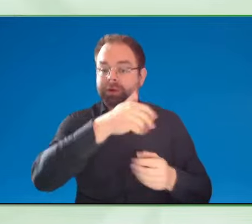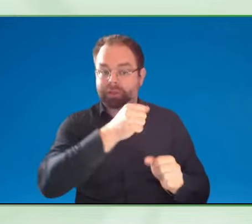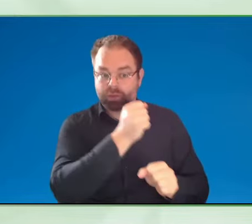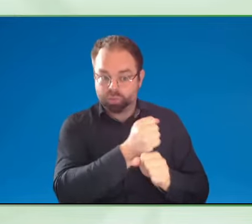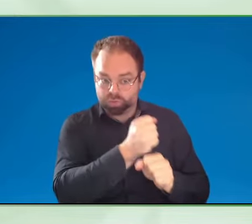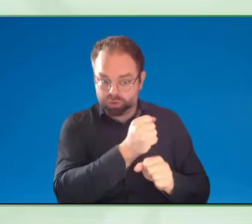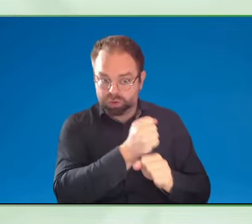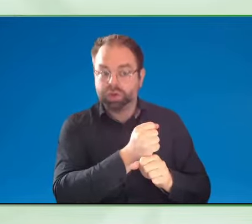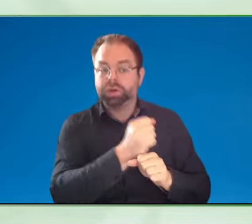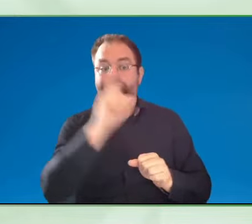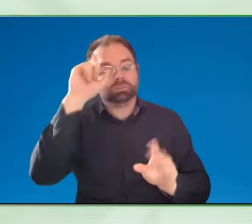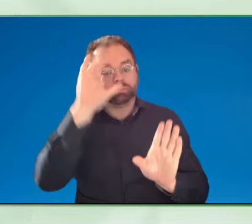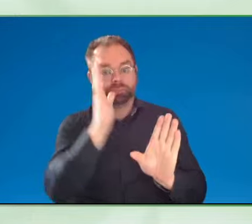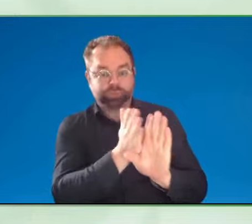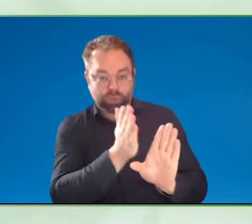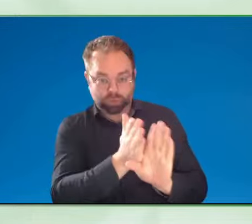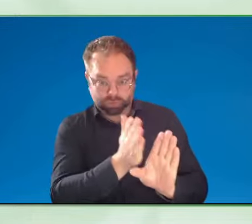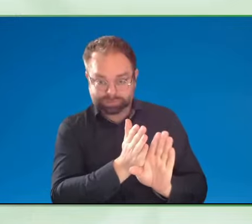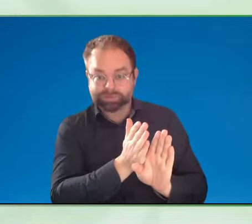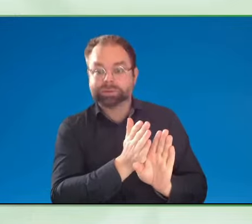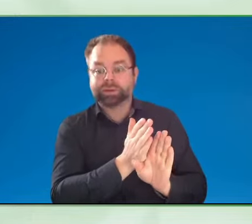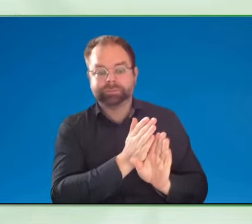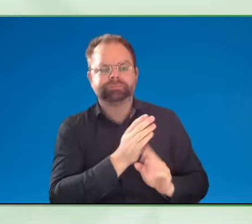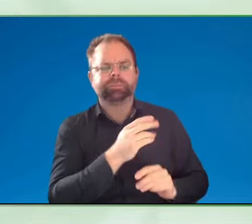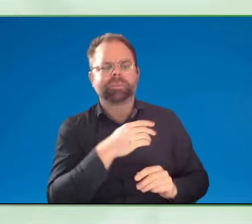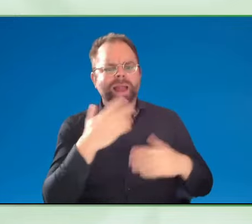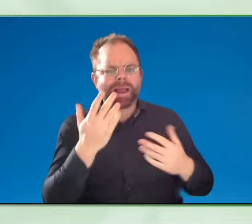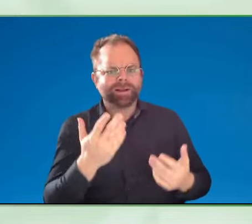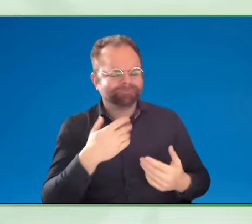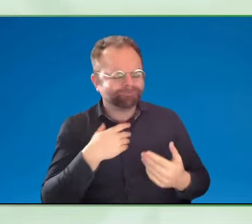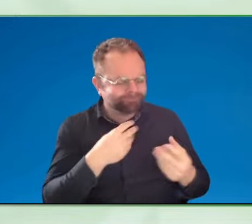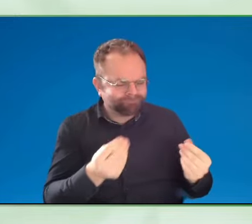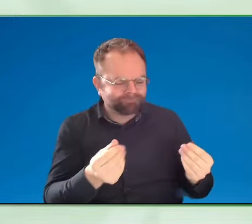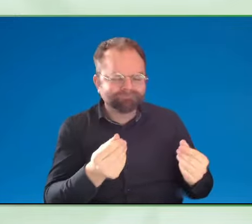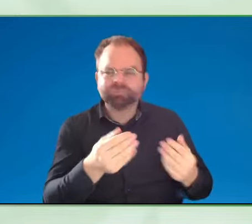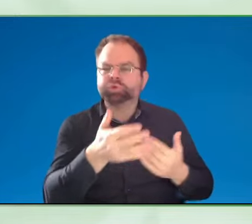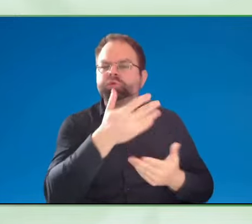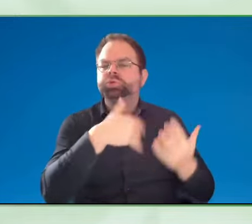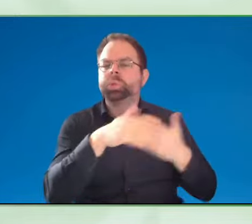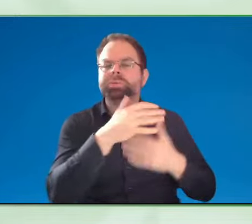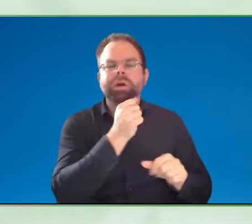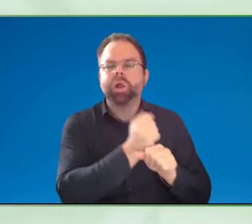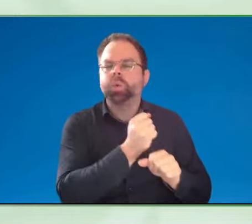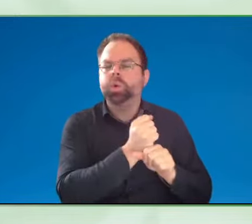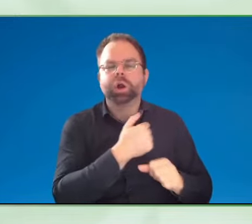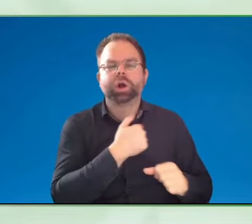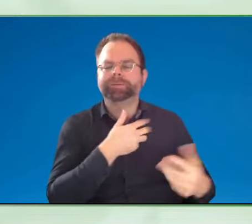And 10 years later I was given this job of designing the regional library. Excellent.